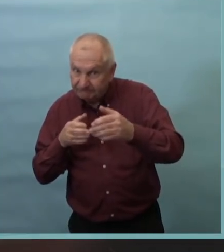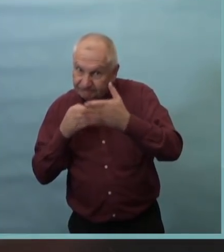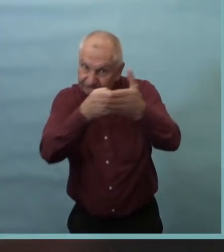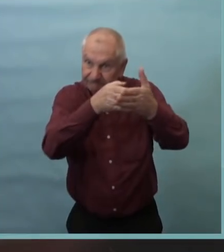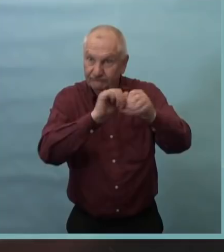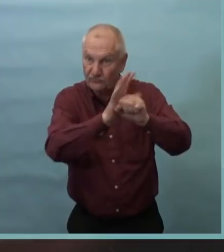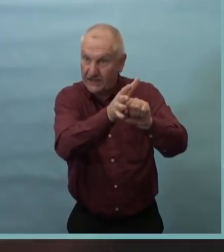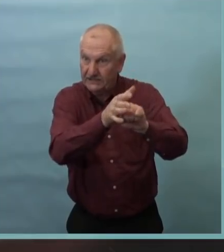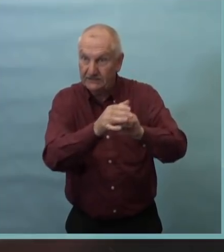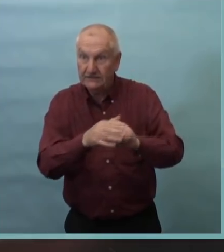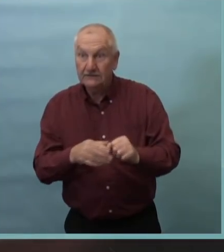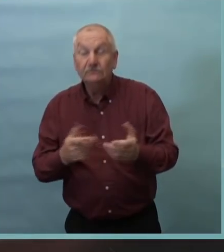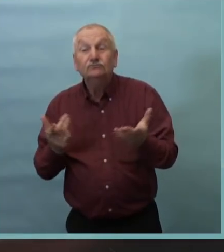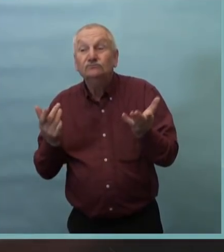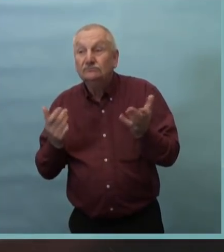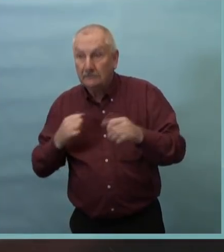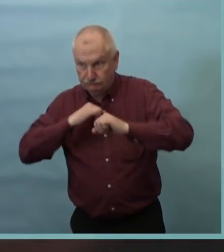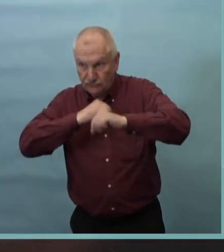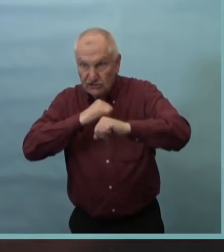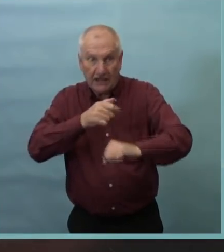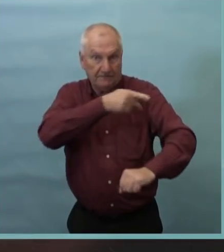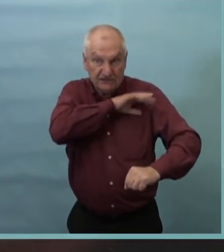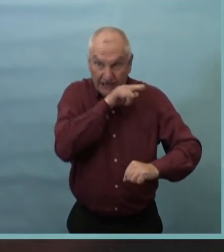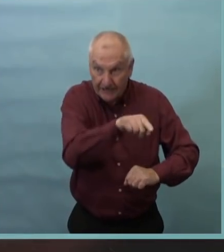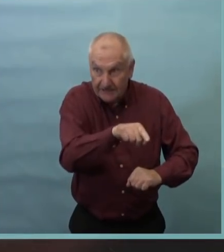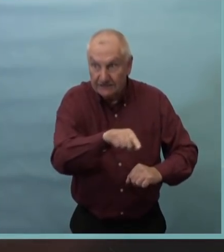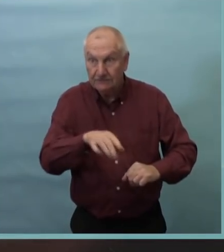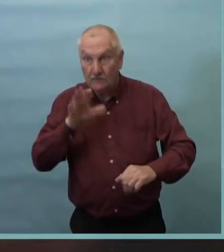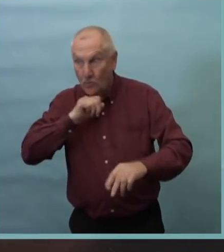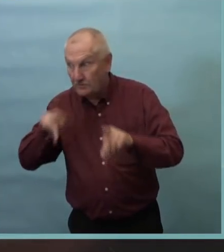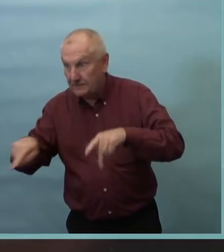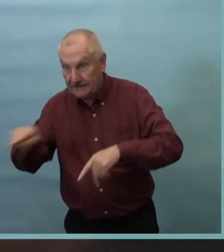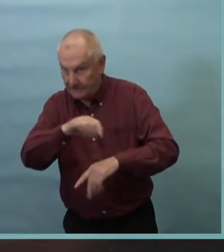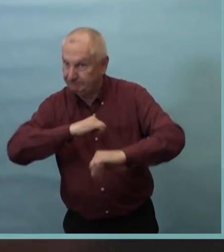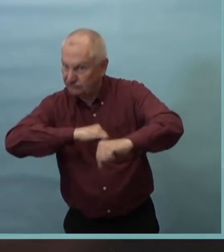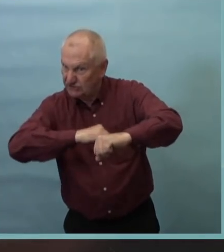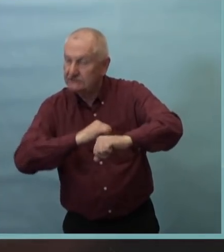population as we've watched other jurisdictions struggle with the severe